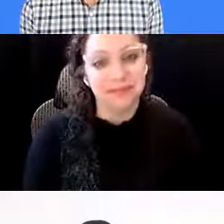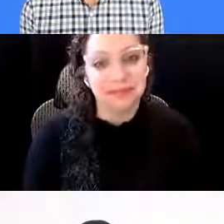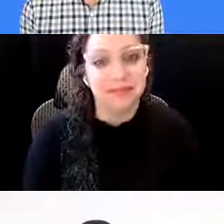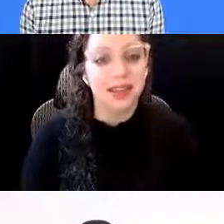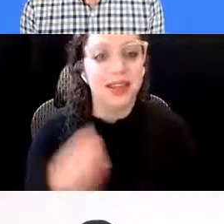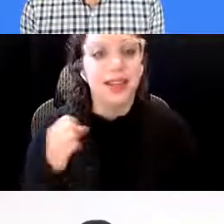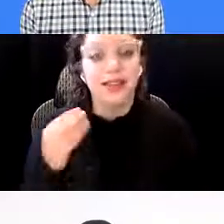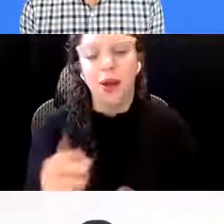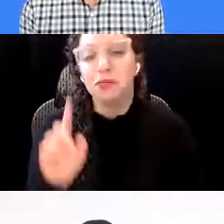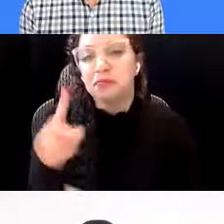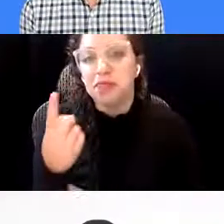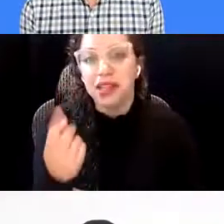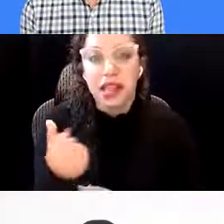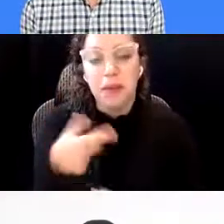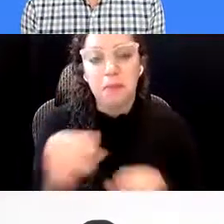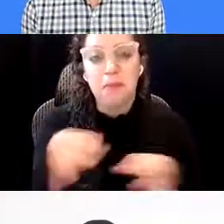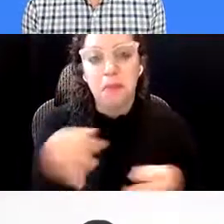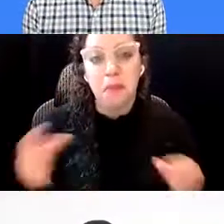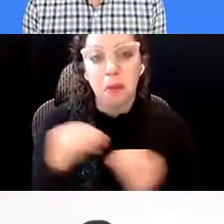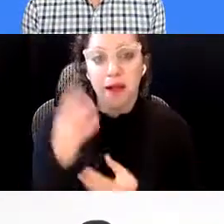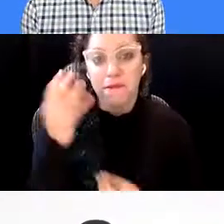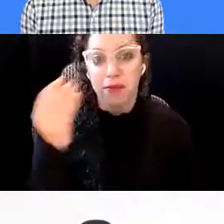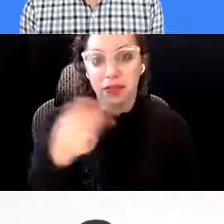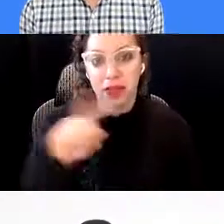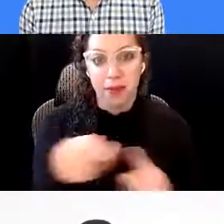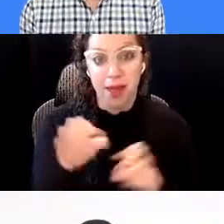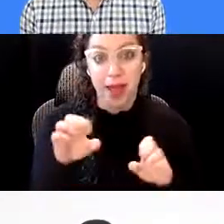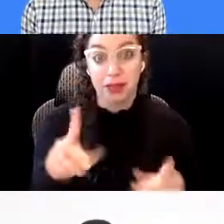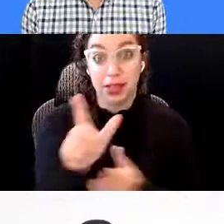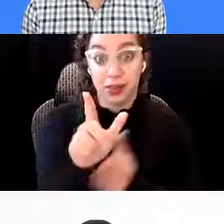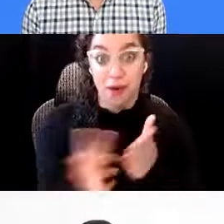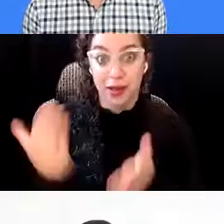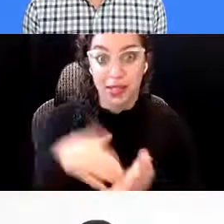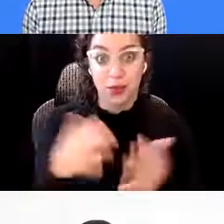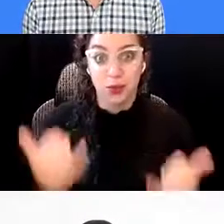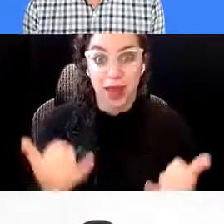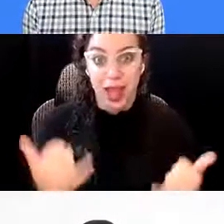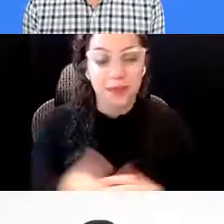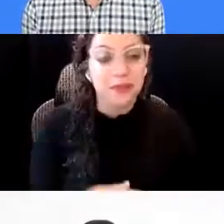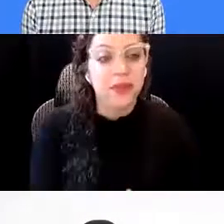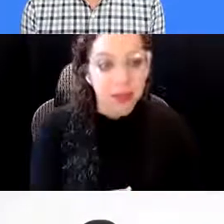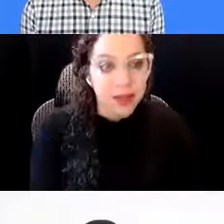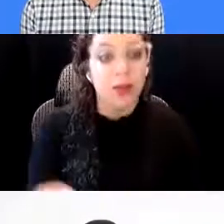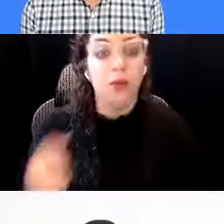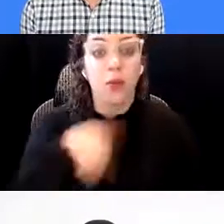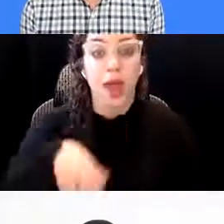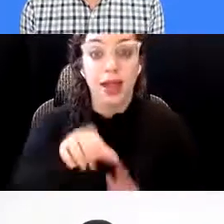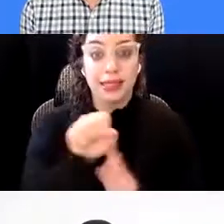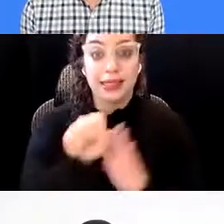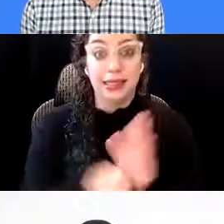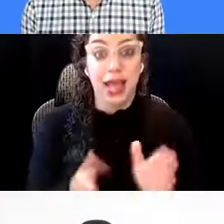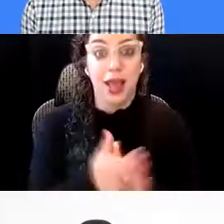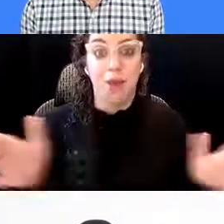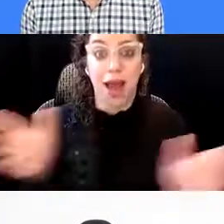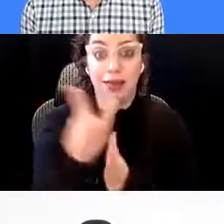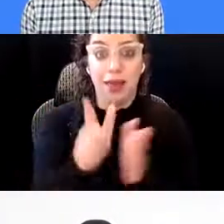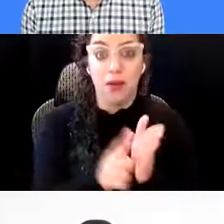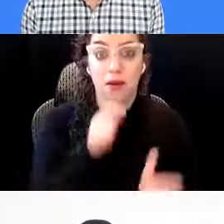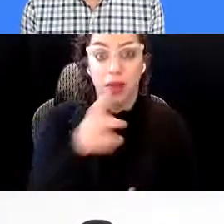So just to give a little more information about Education Law Center today. We are a statewide legal nonprofit organization